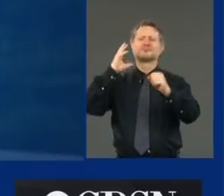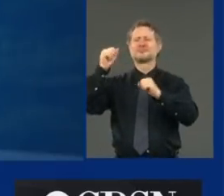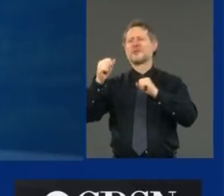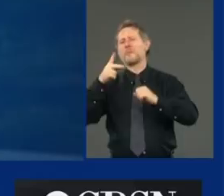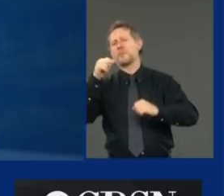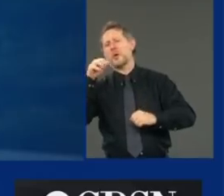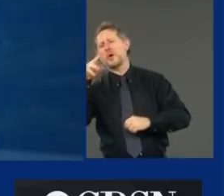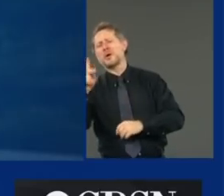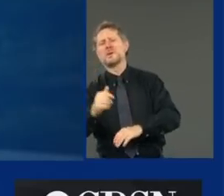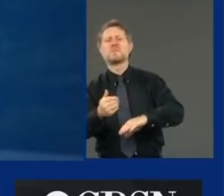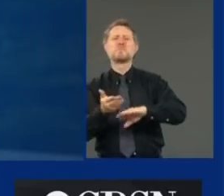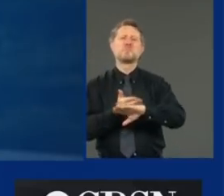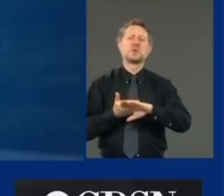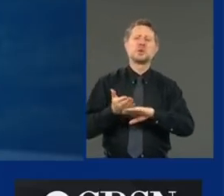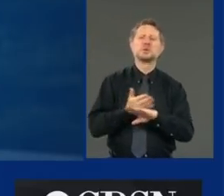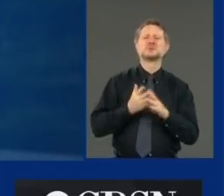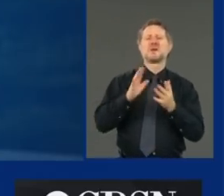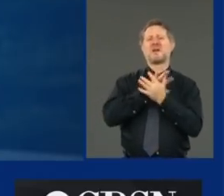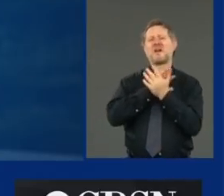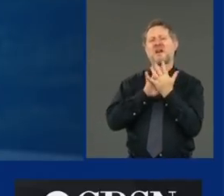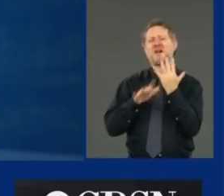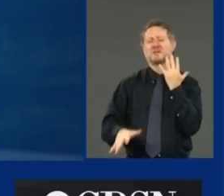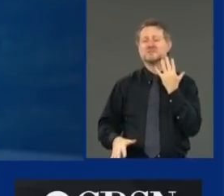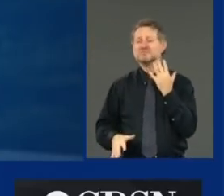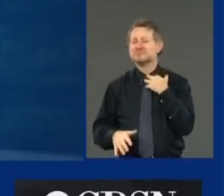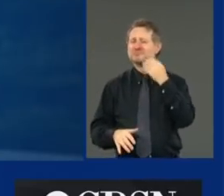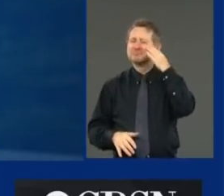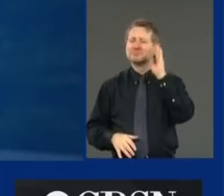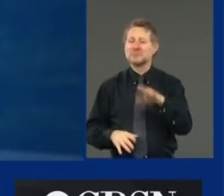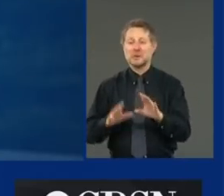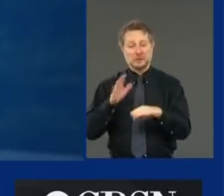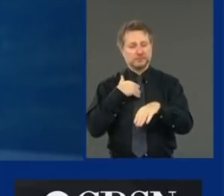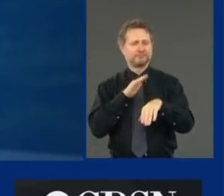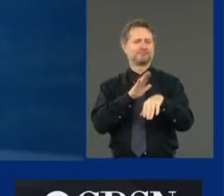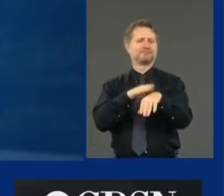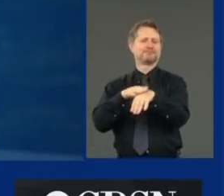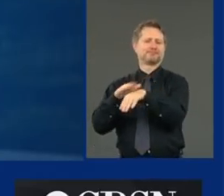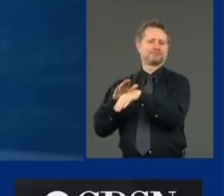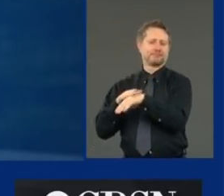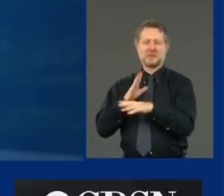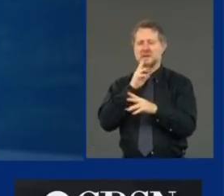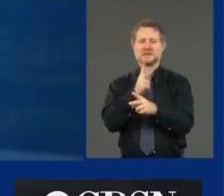CAN GO TO THE WEBSITE THAT IS ON THE SCREEN. ITS MEMORIAL DAY WEEKEND AND WE EXPECT PEOPLE TO GET OUT AND GO